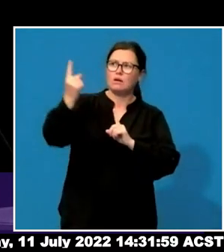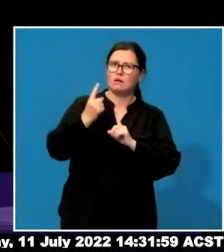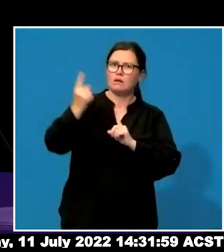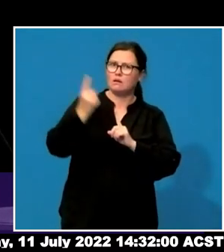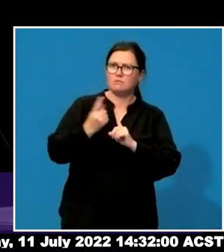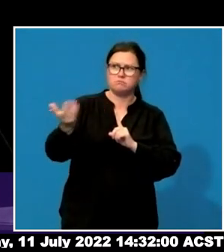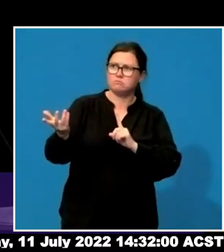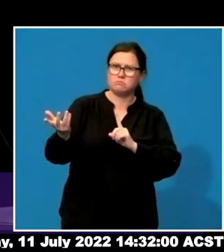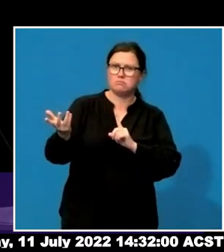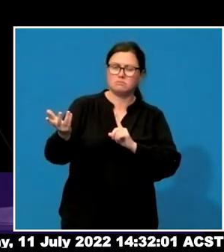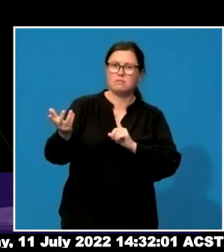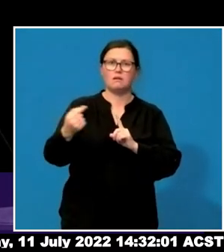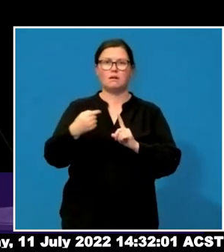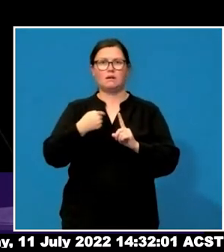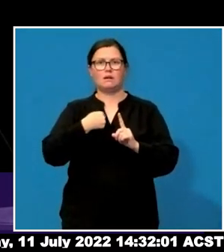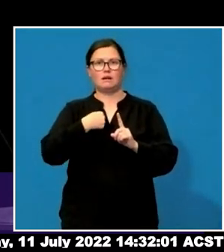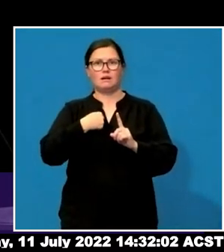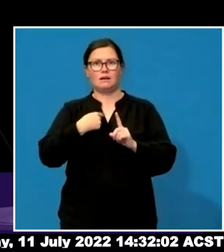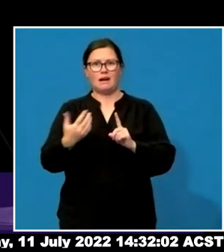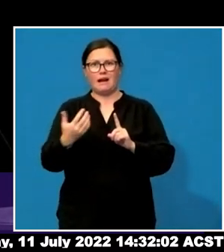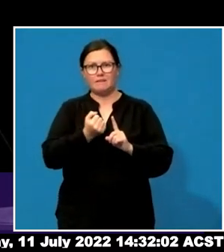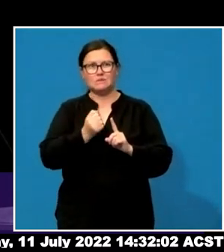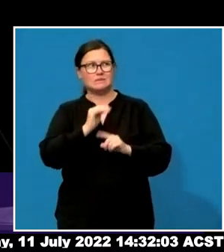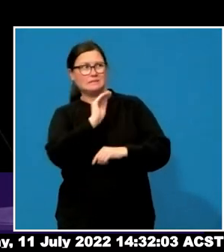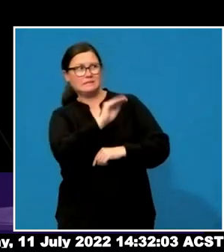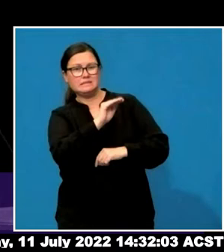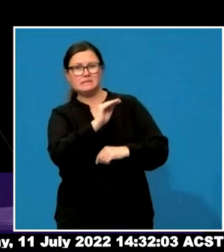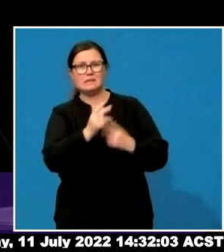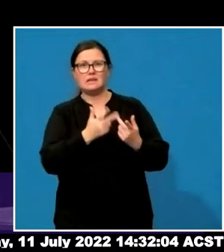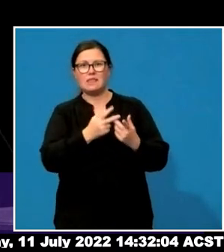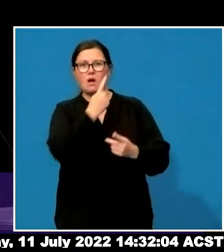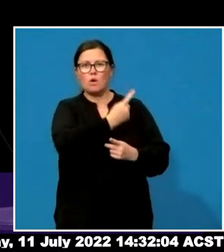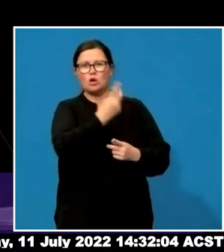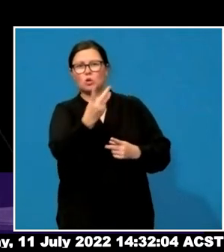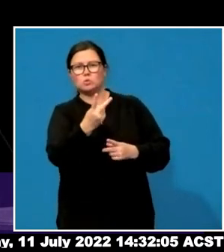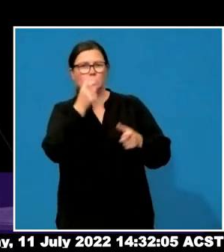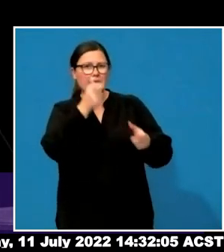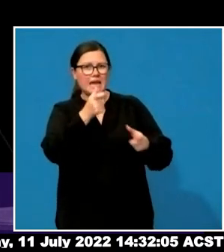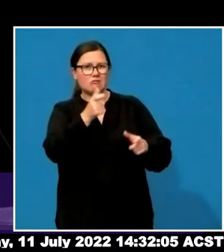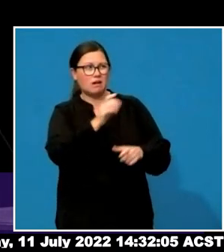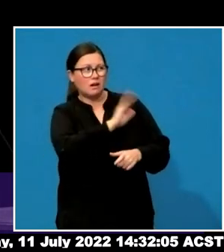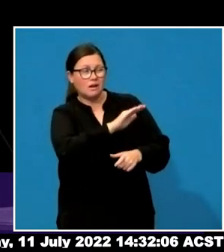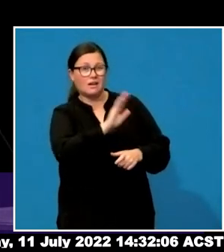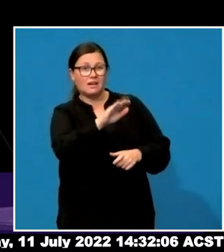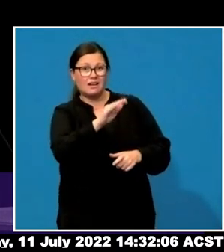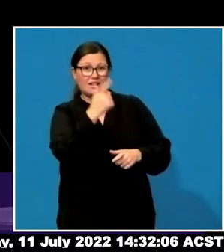solely reliant upon another carer or two carers to be able to sling him with a hoist